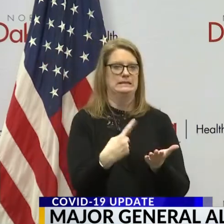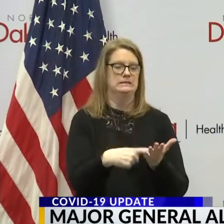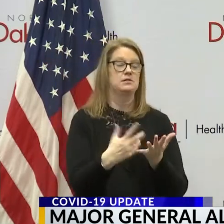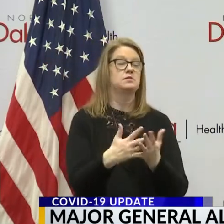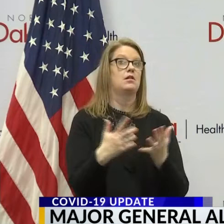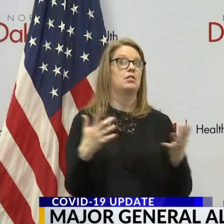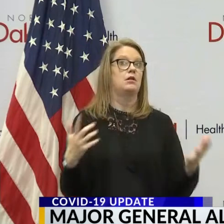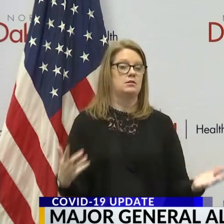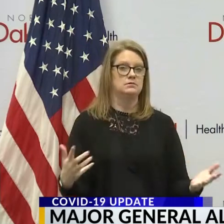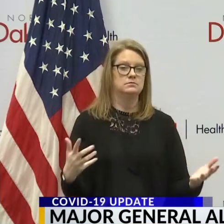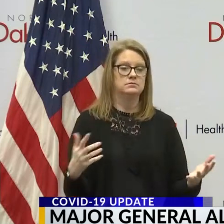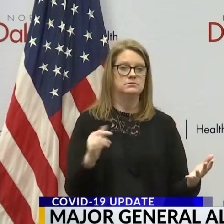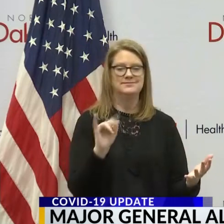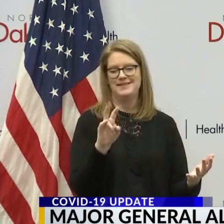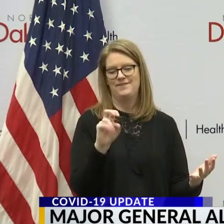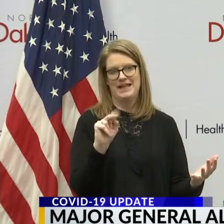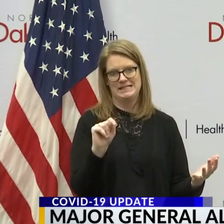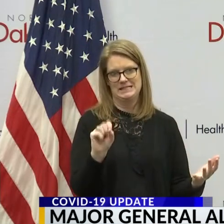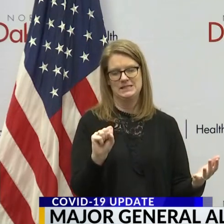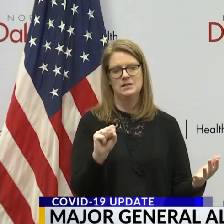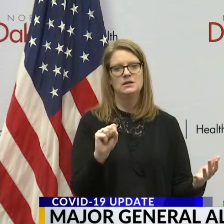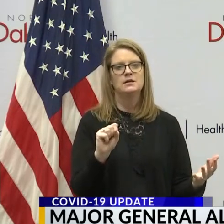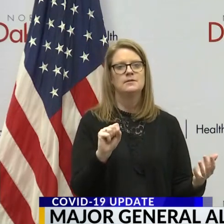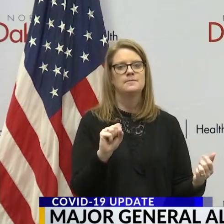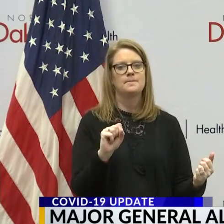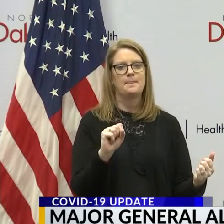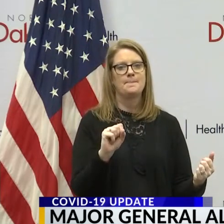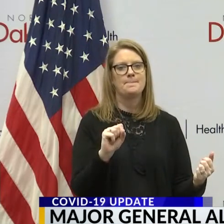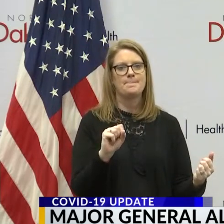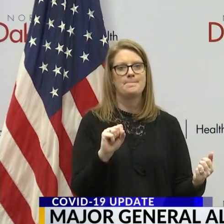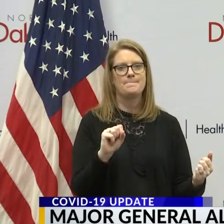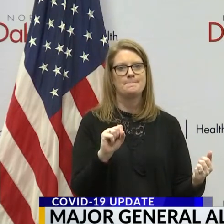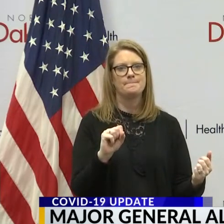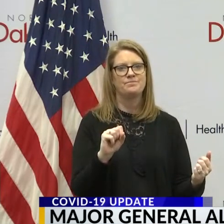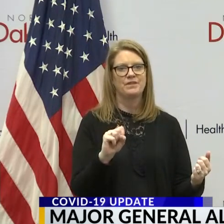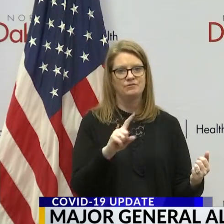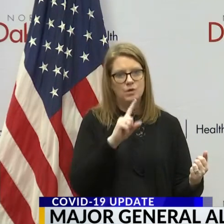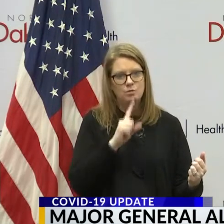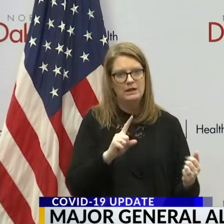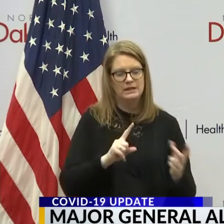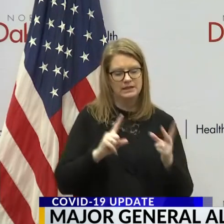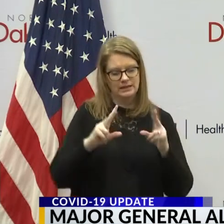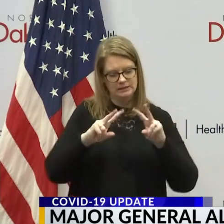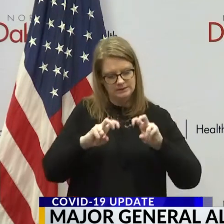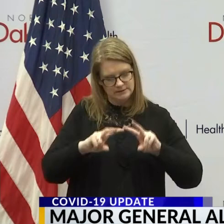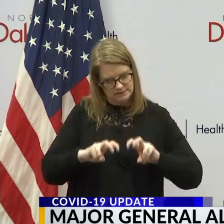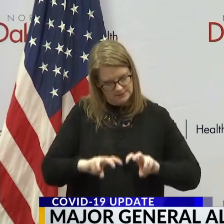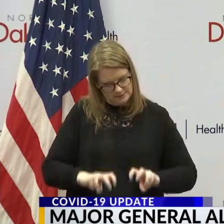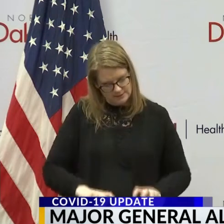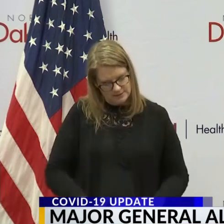LOOKING AT THOSE UNIVERSITY FACILITIES IF WE GET TO A TIER 3 SURGE. THE ONE THING I WANT TO MENTION IS VENTILATORS GETS BROUGHT UP